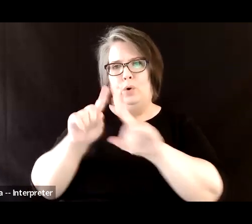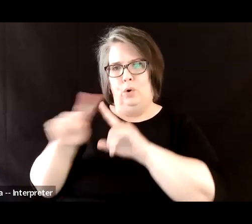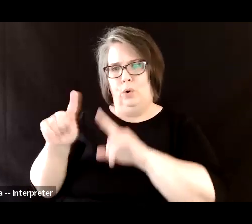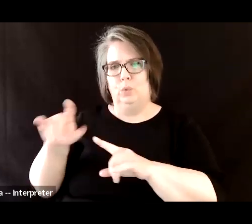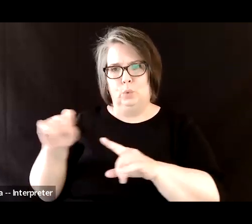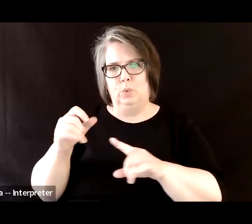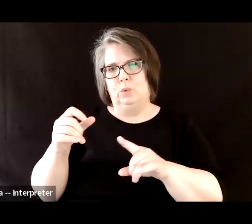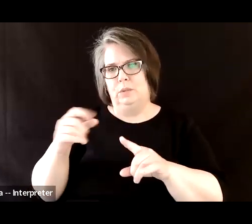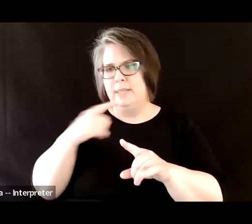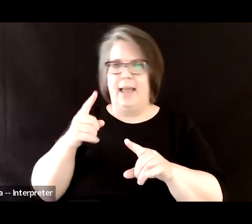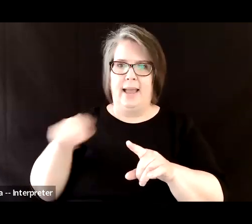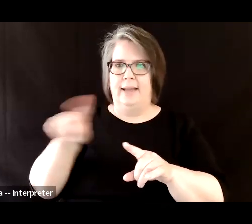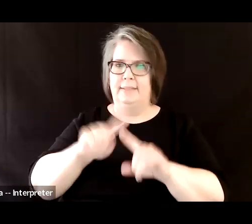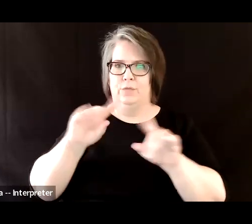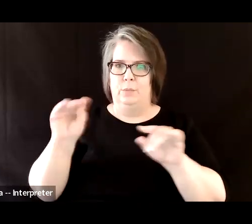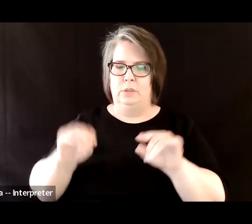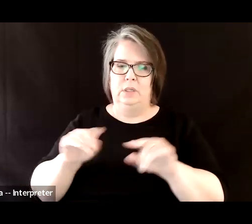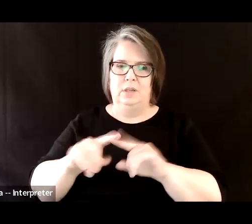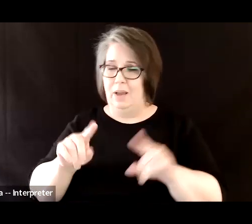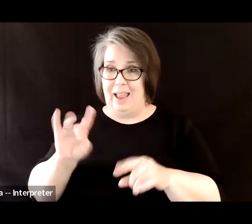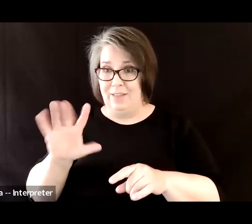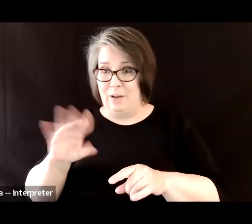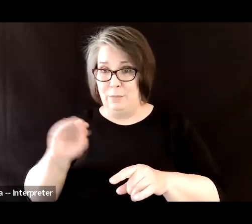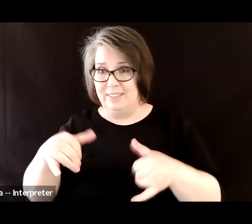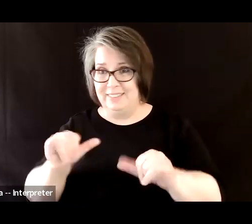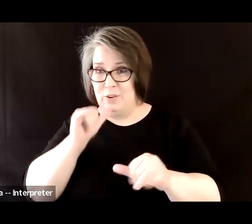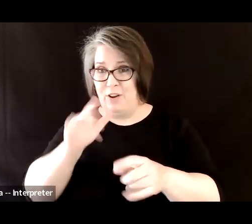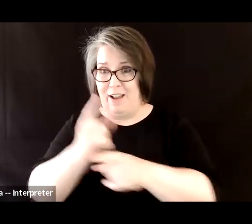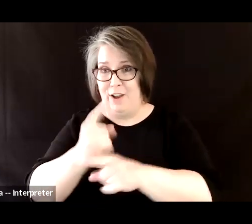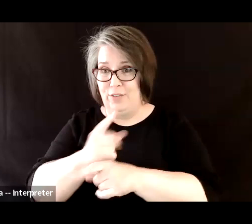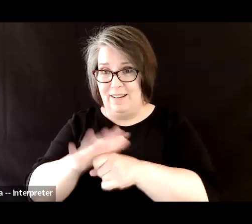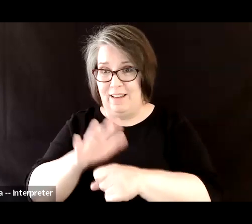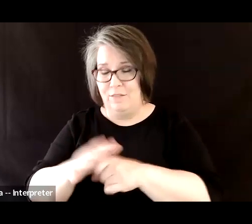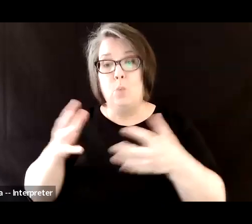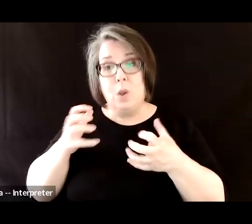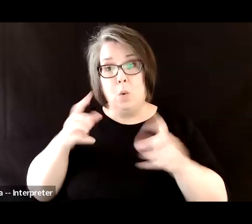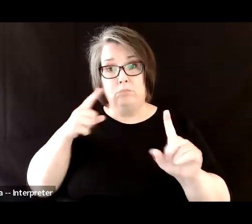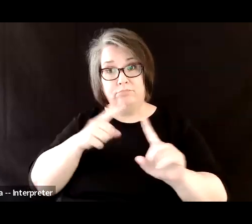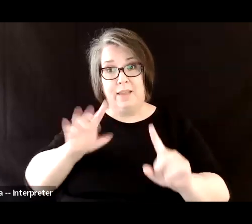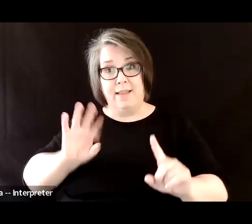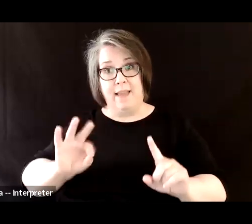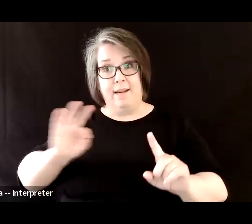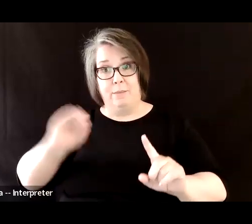Either way, it's not accurate enough. We want to hit that 99% accuracy.